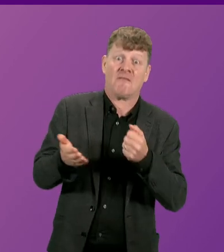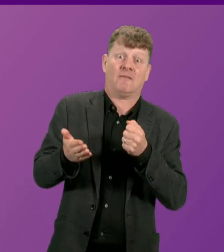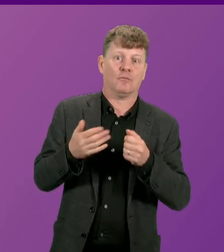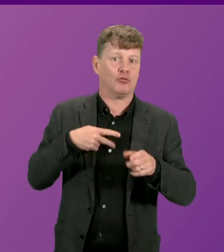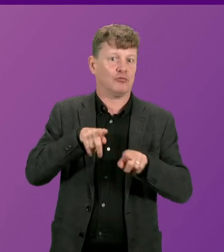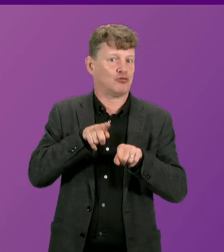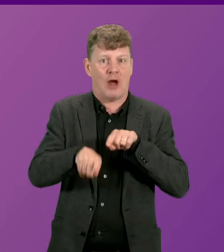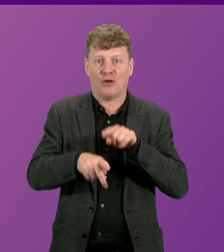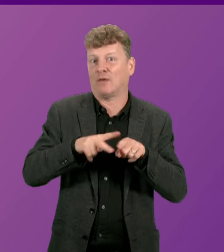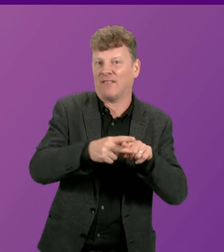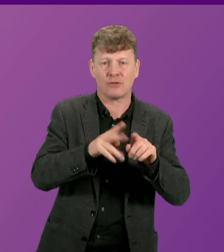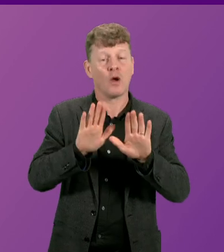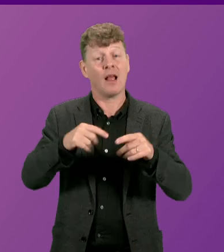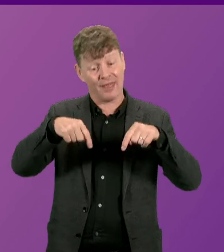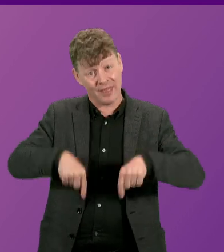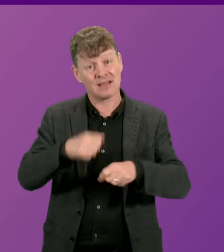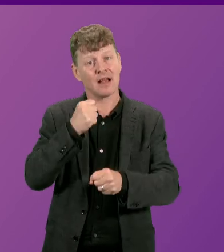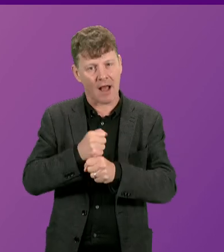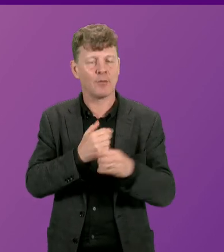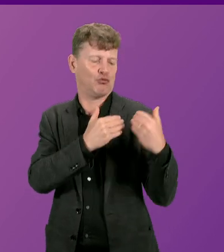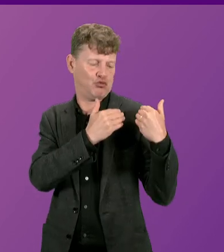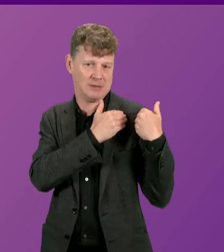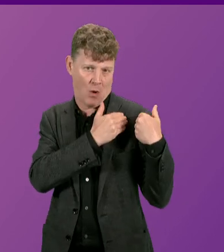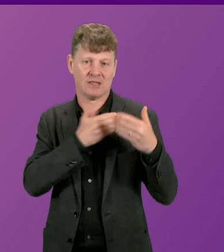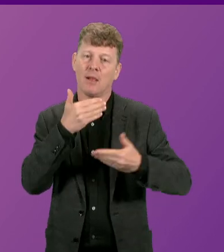The Government will take a responsible approach to the management of the oil and gas sector and